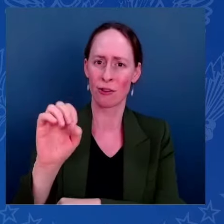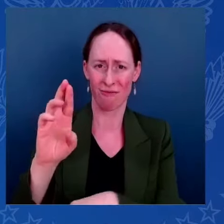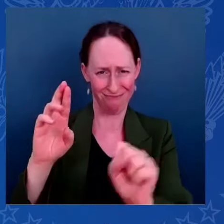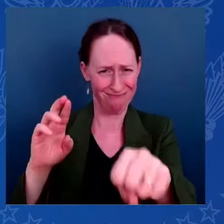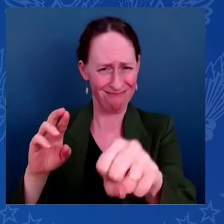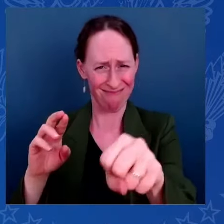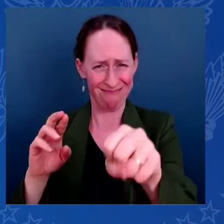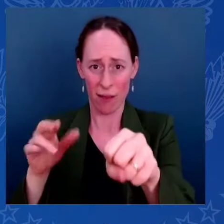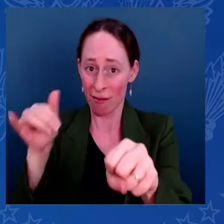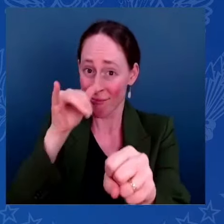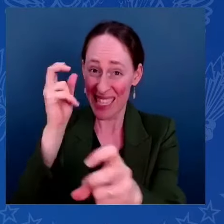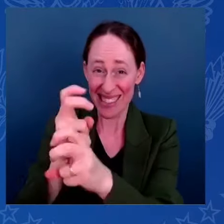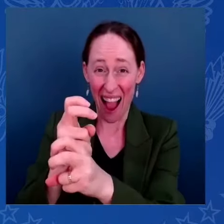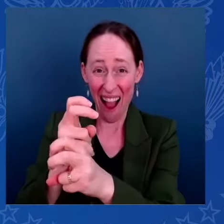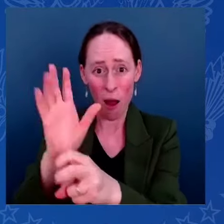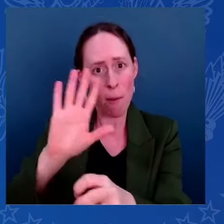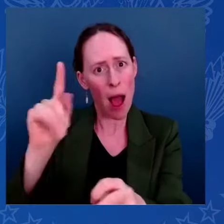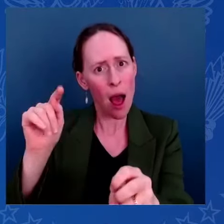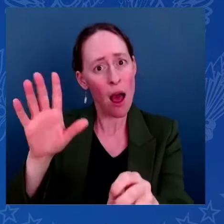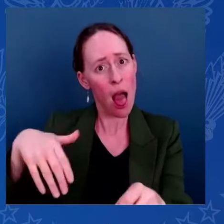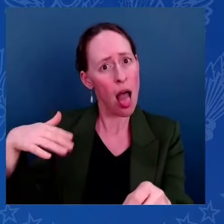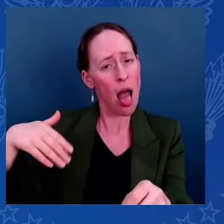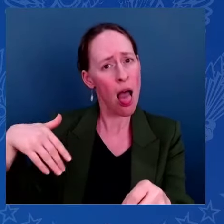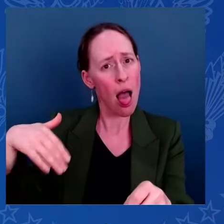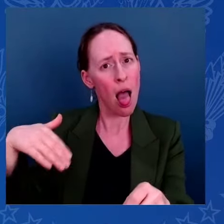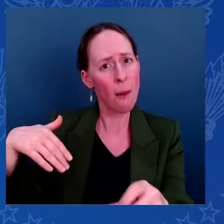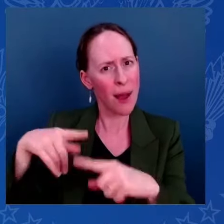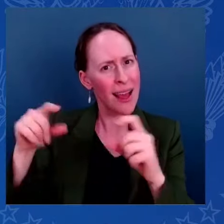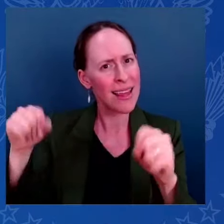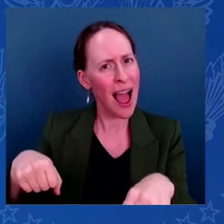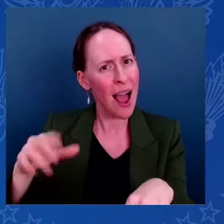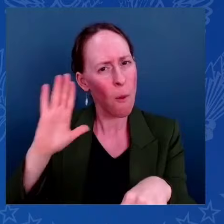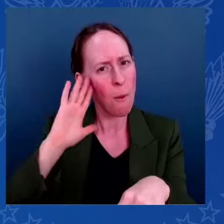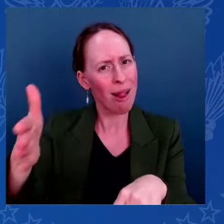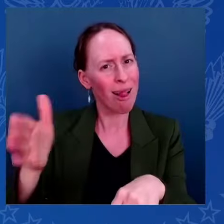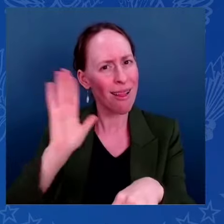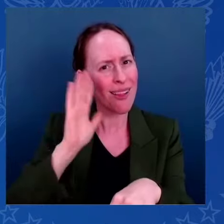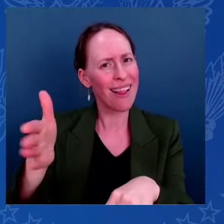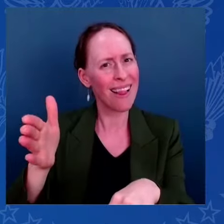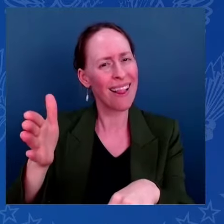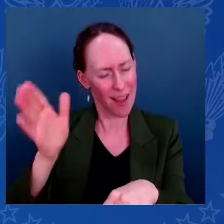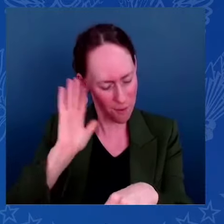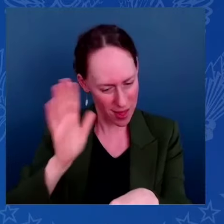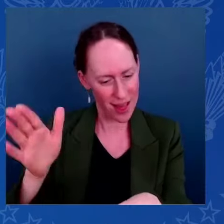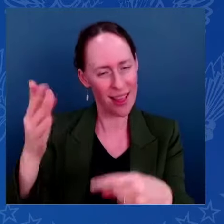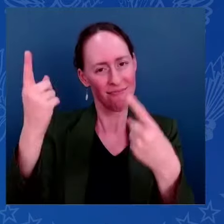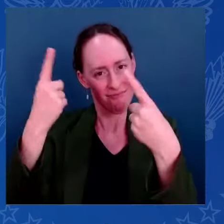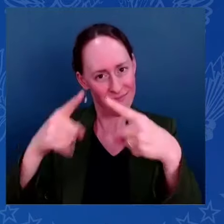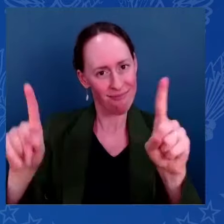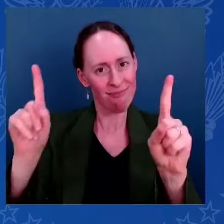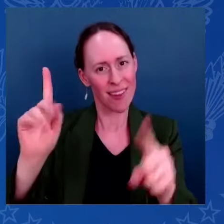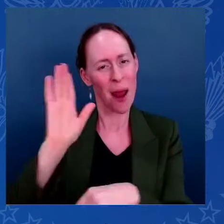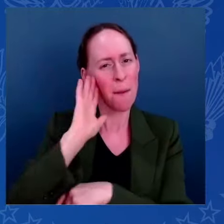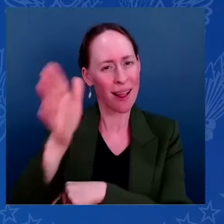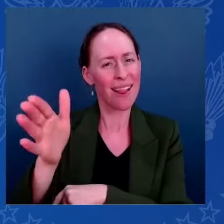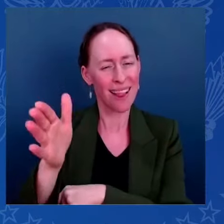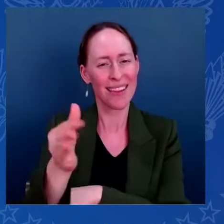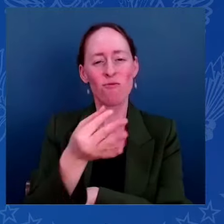maybe not yet, but one day soon -- very soon -- because of the people in this room,